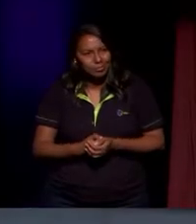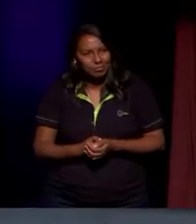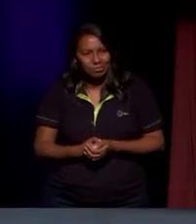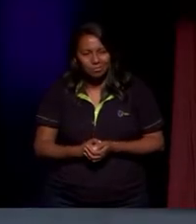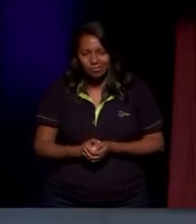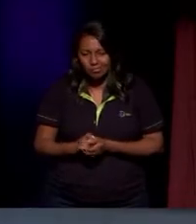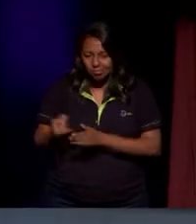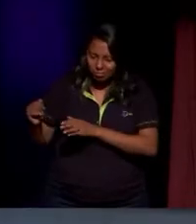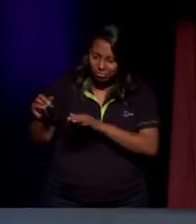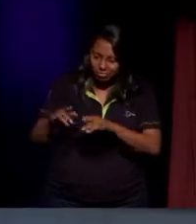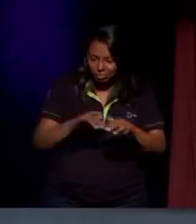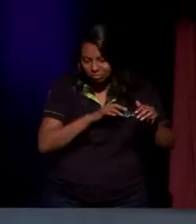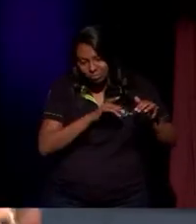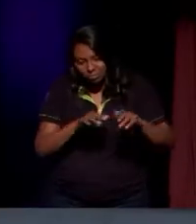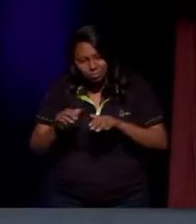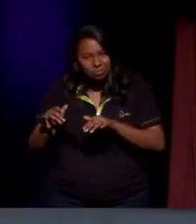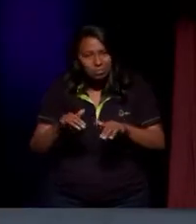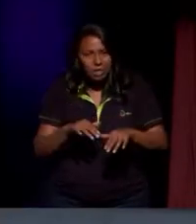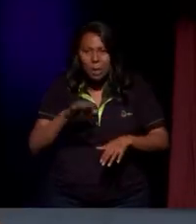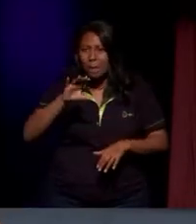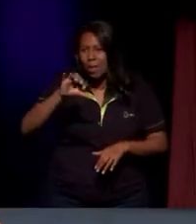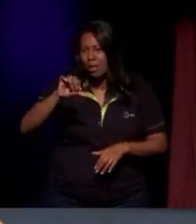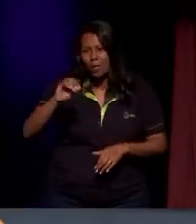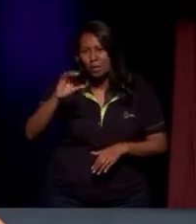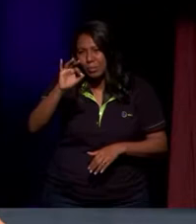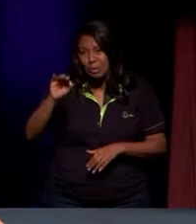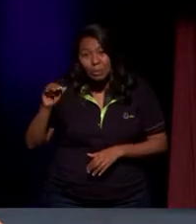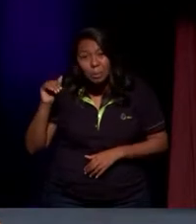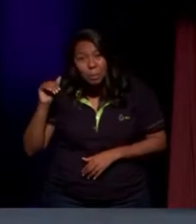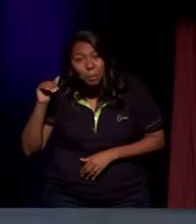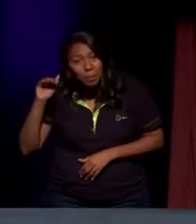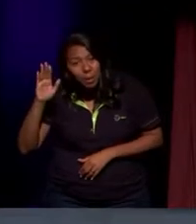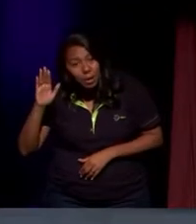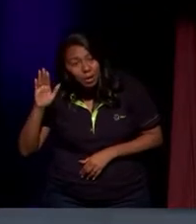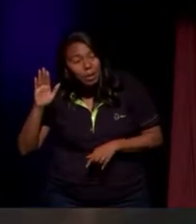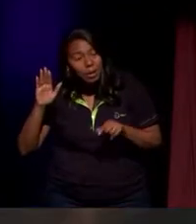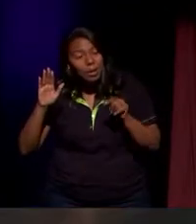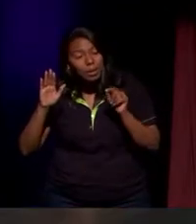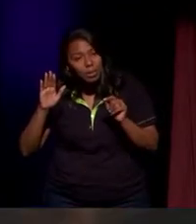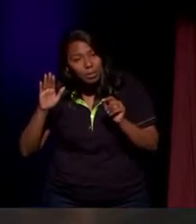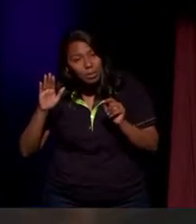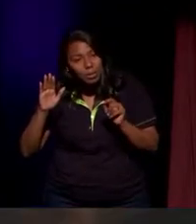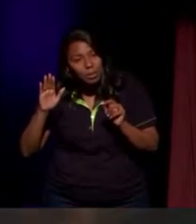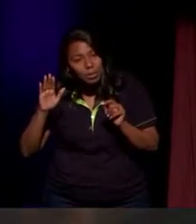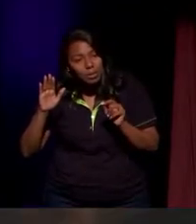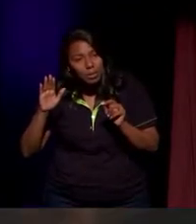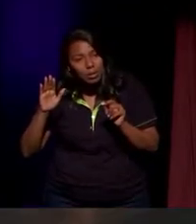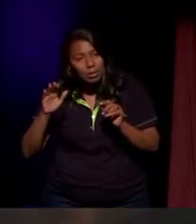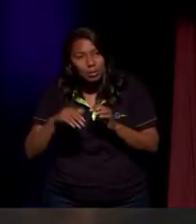but of course 90% and so much of the population is of Banyan origin.